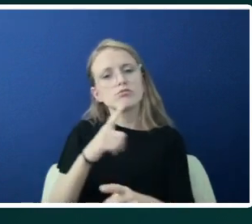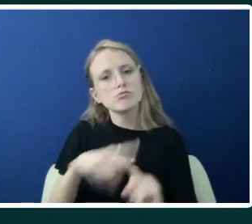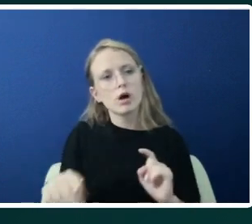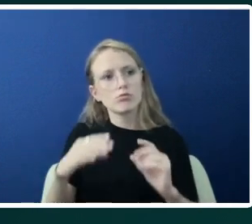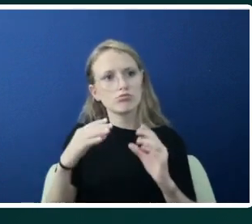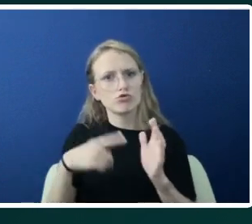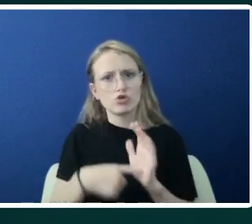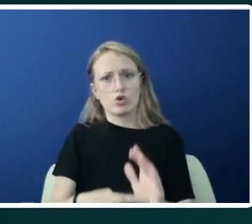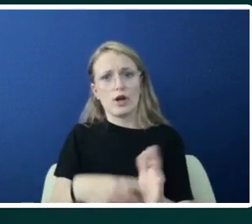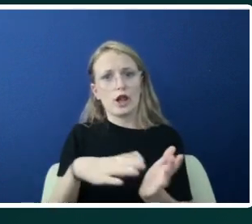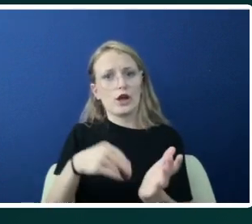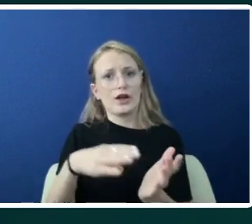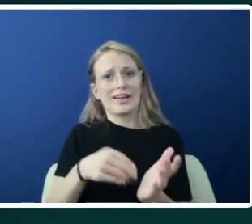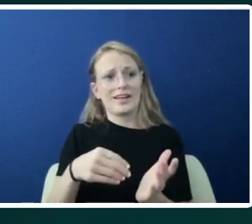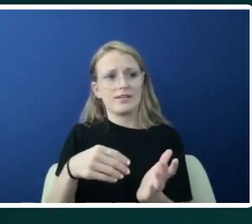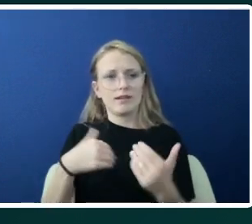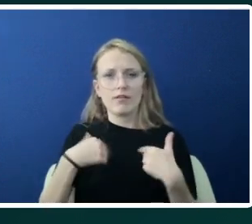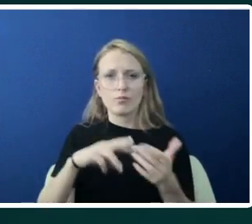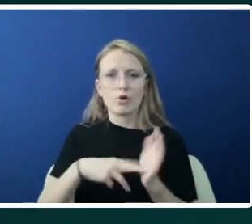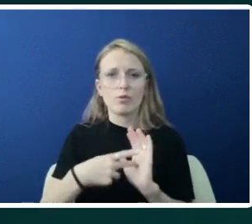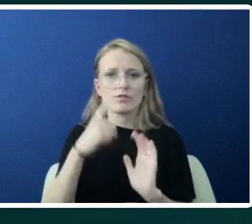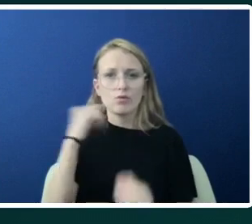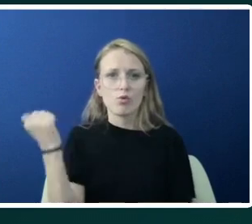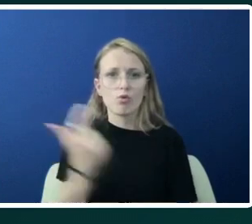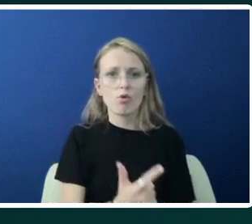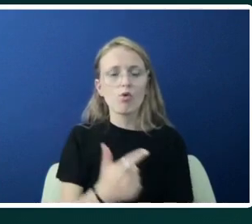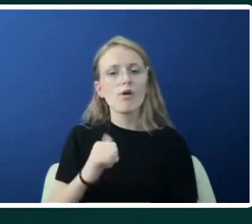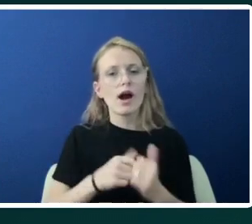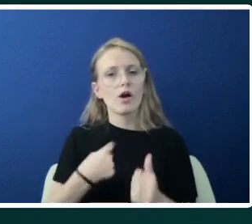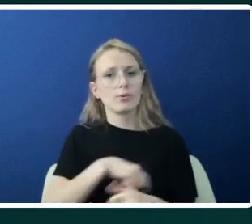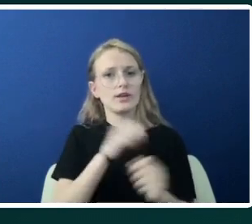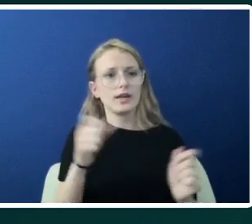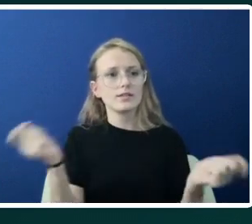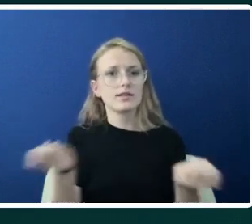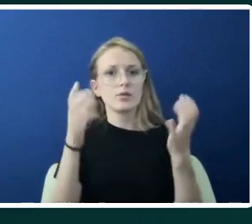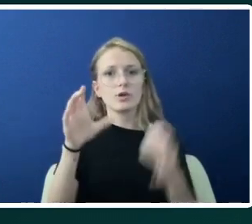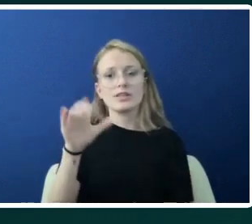how could we celebrate civic literacy skills through online platforms and get young people